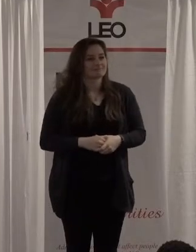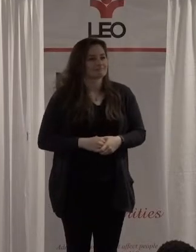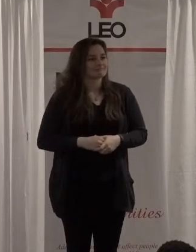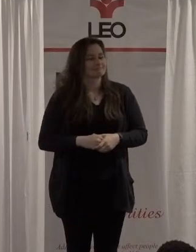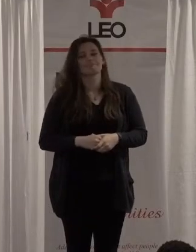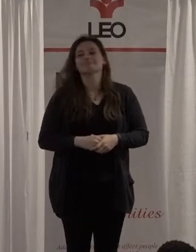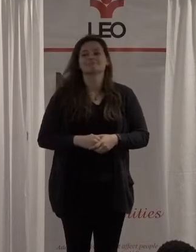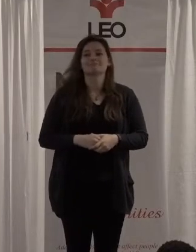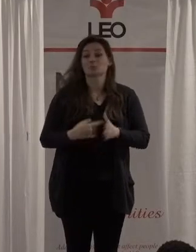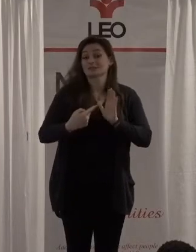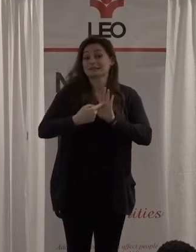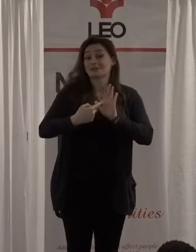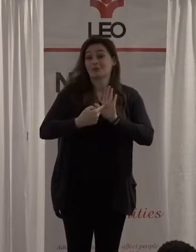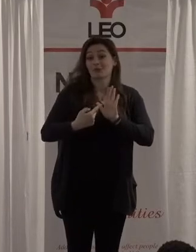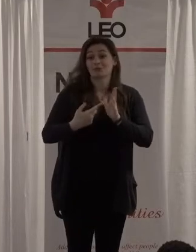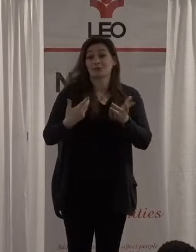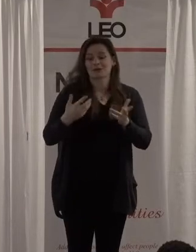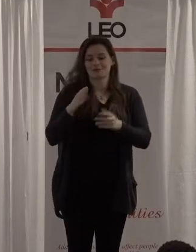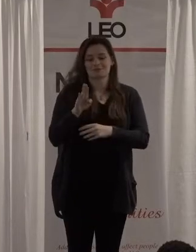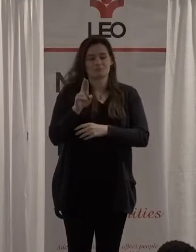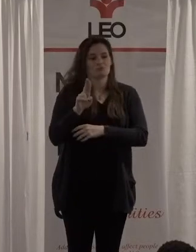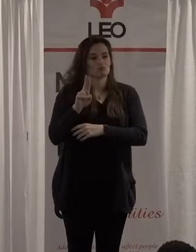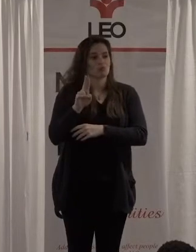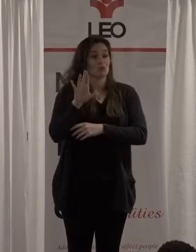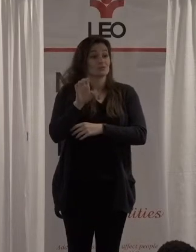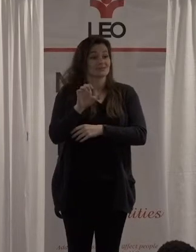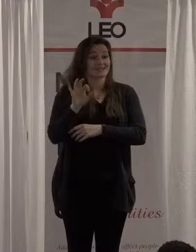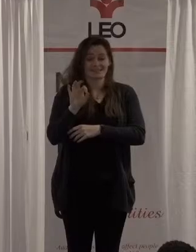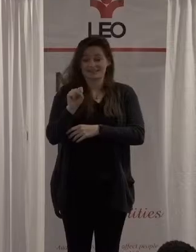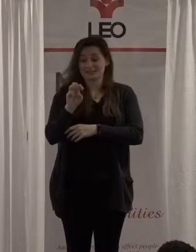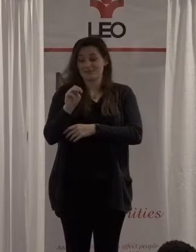SUCH AS BRUCE SMITH FROM THE SMITH FAMILY,